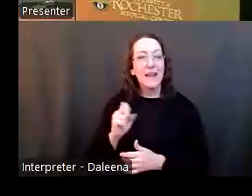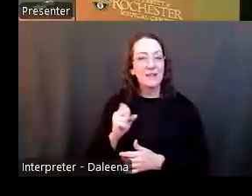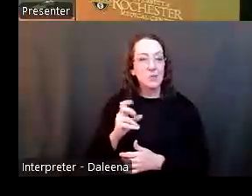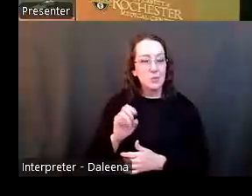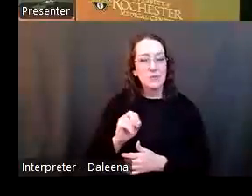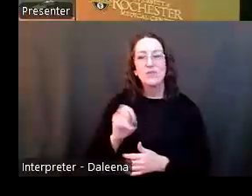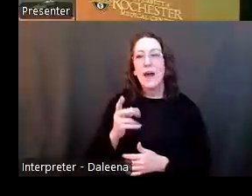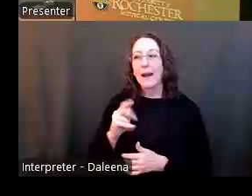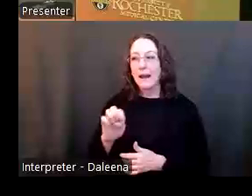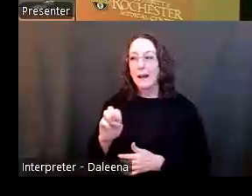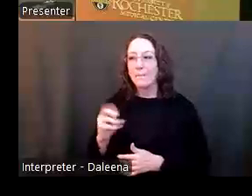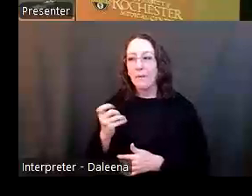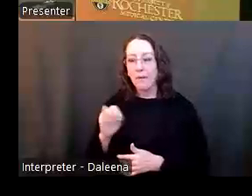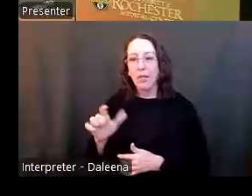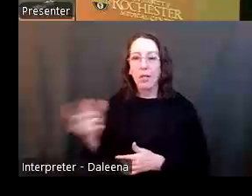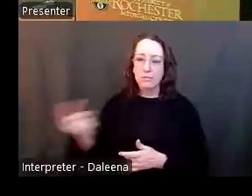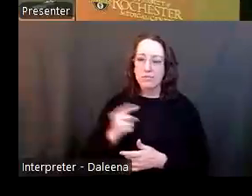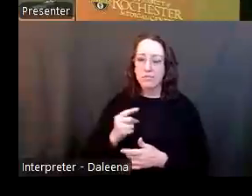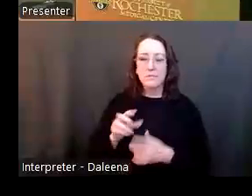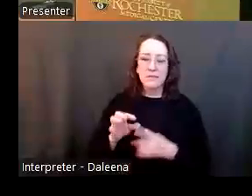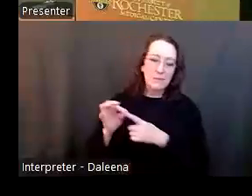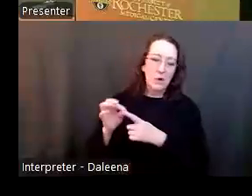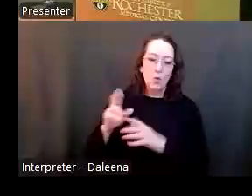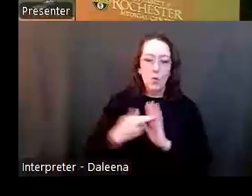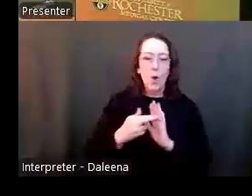up and talk about their special role around Admissions and discharges on unit